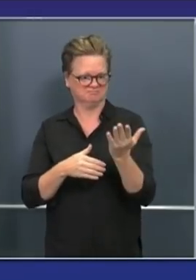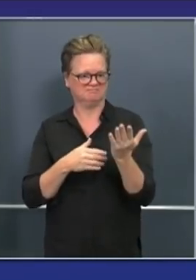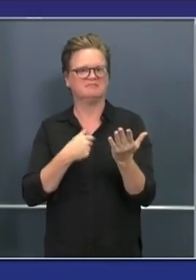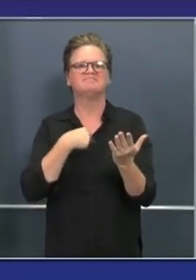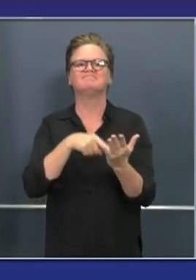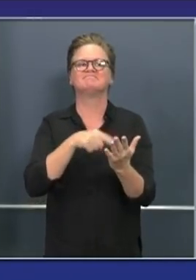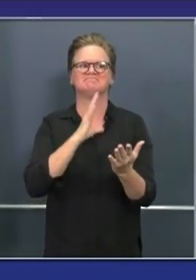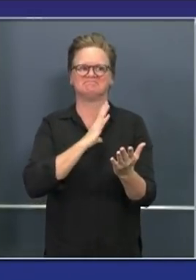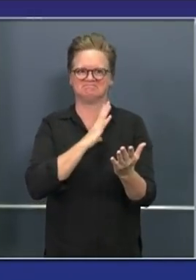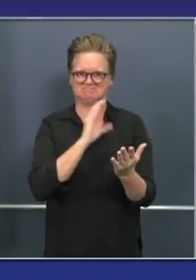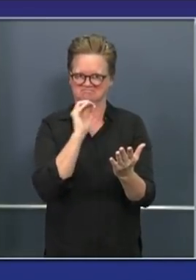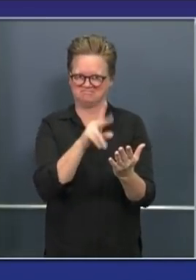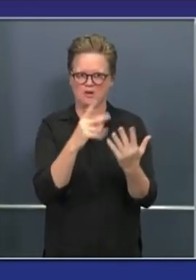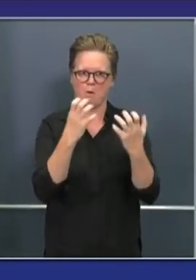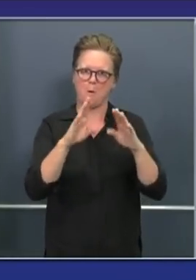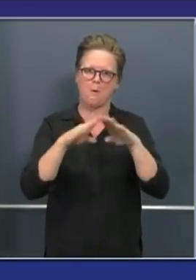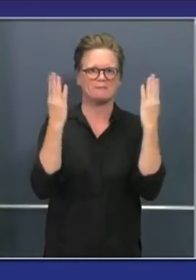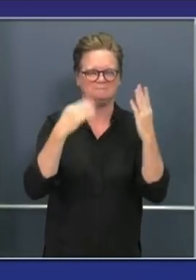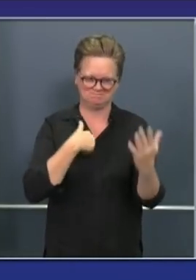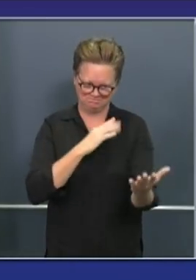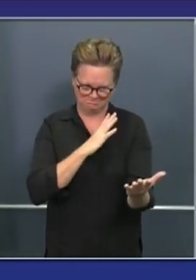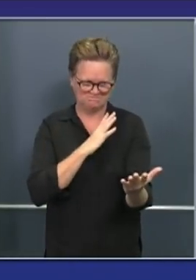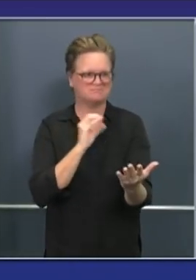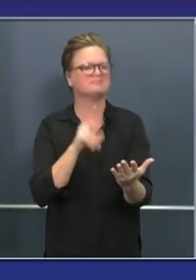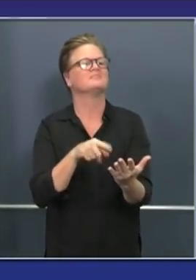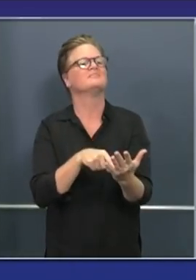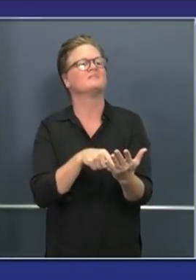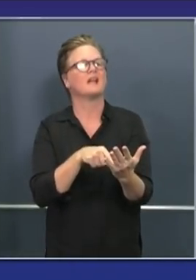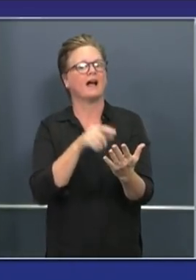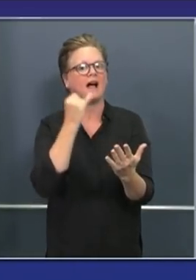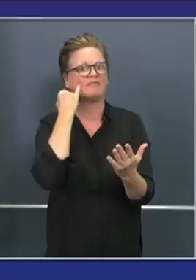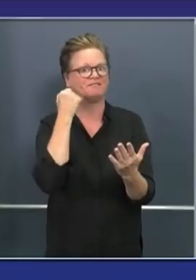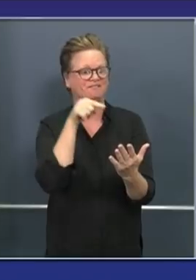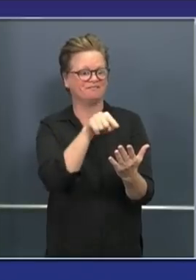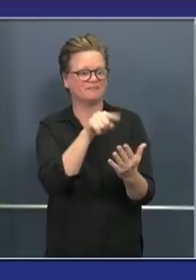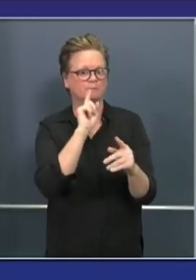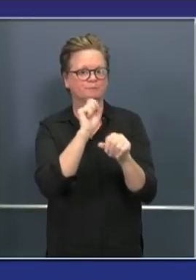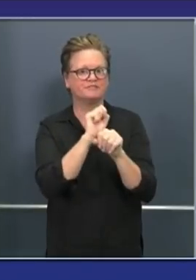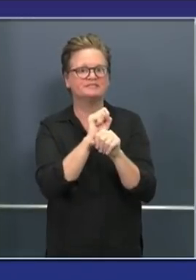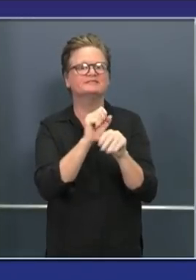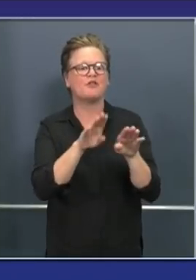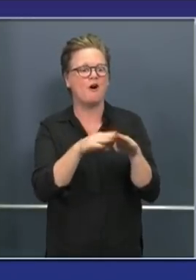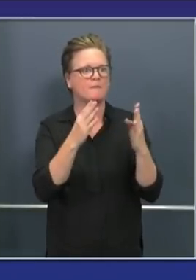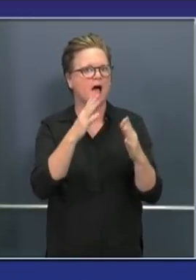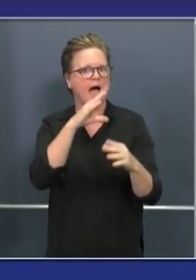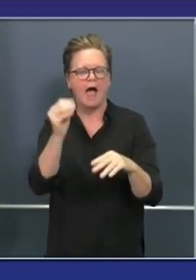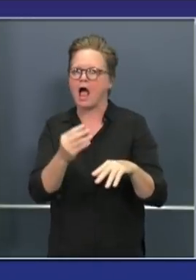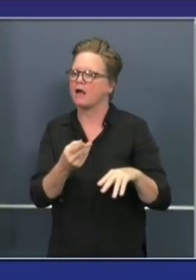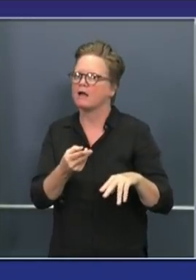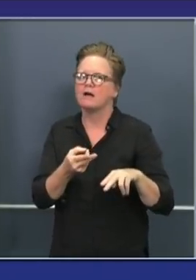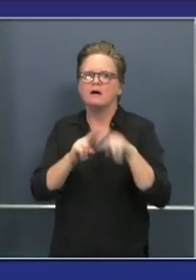IN TERMS OF THAT ATTESTATION PROCESS AND GIVE YOU A SENSE OF THE SERIOUSNESS OF FOCUS AND